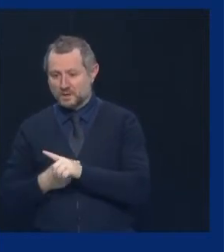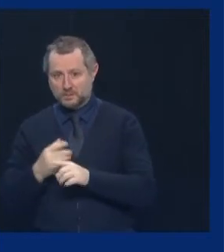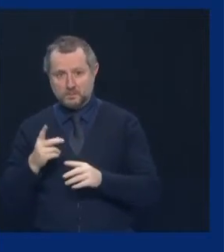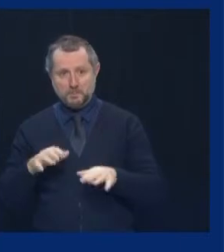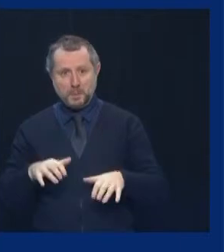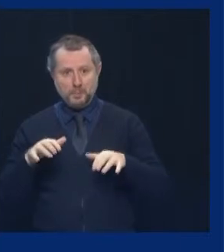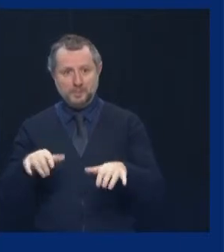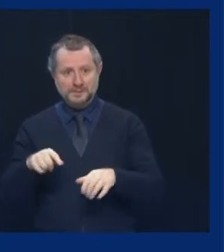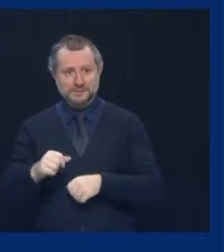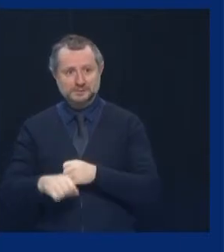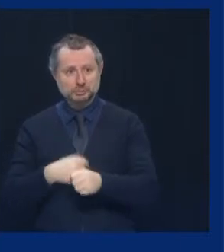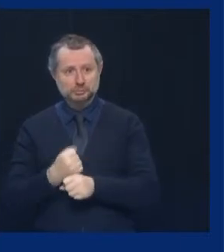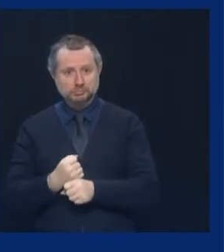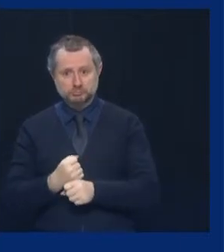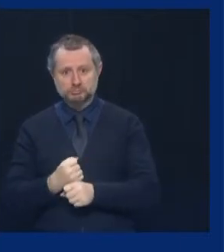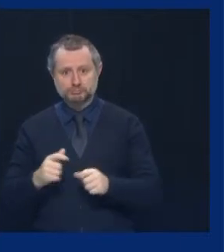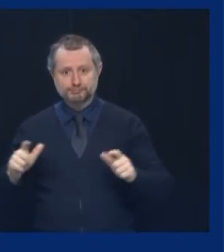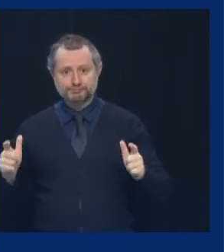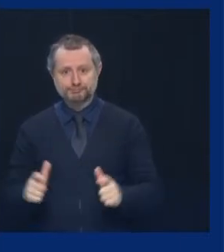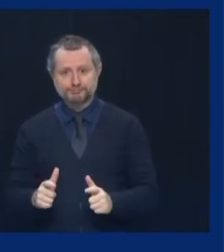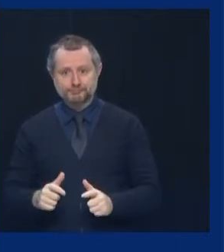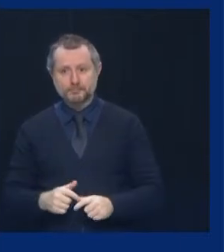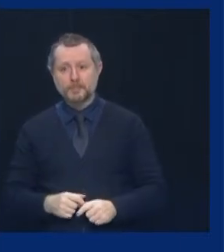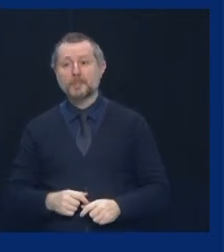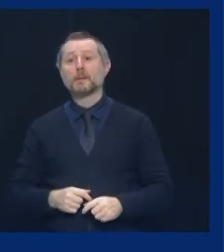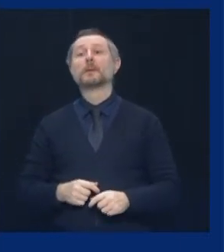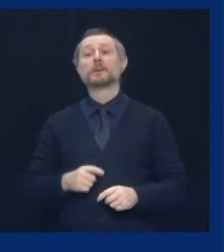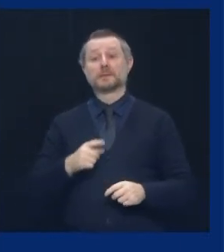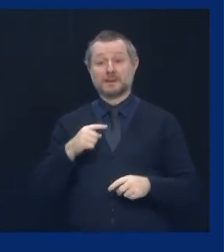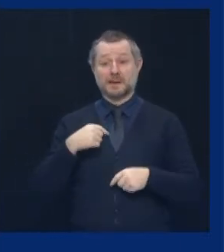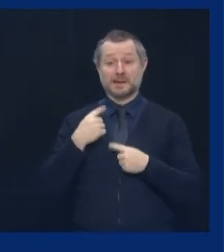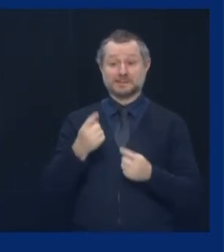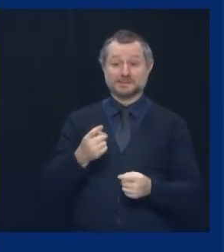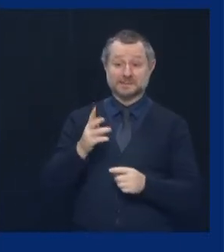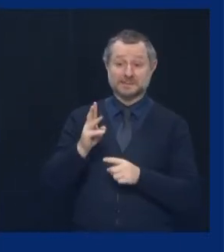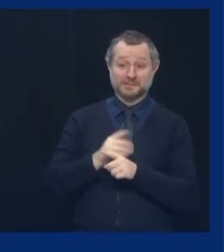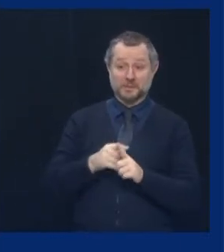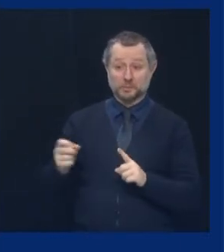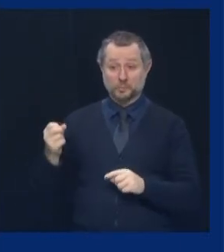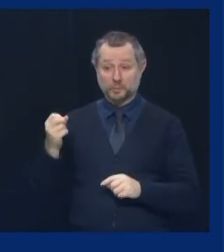THINK, ABOUT A SIX-MONTH TO